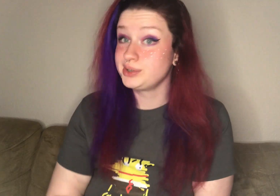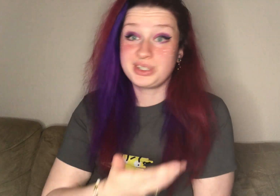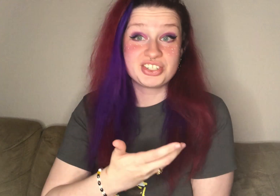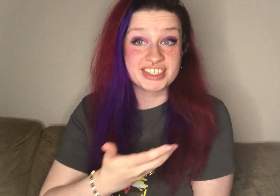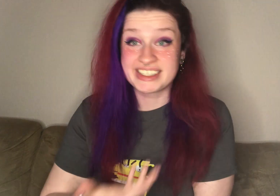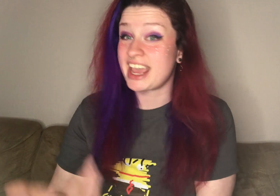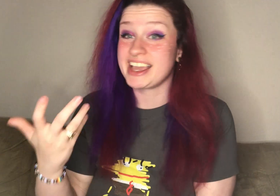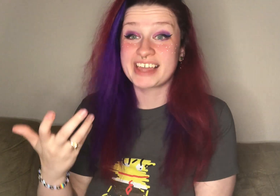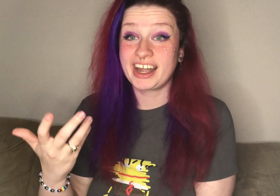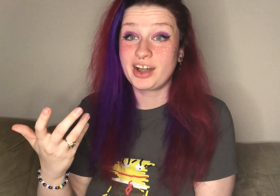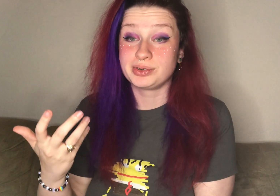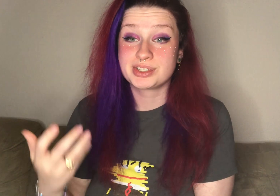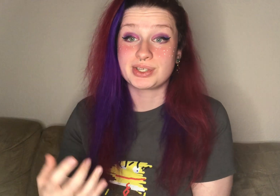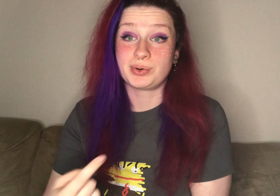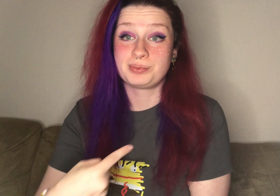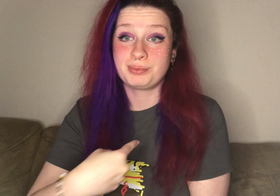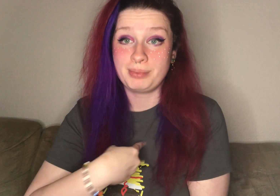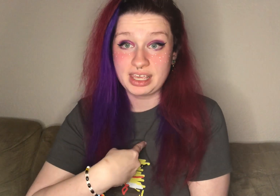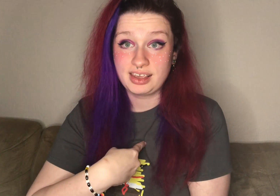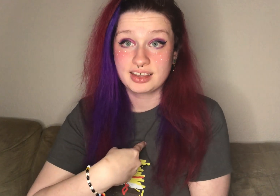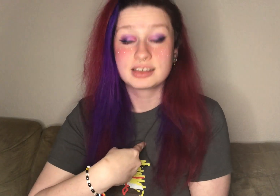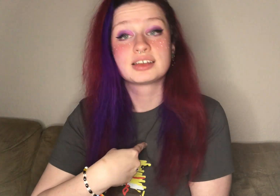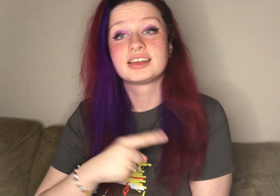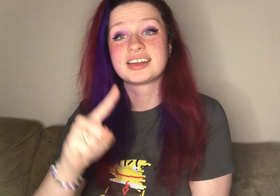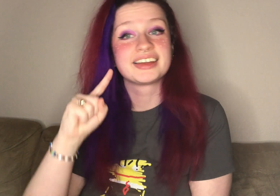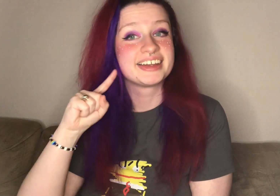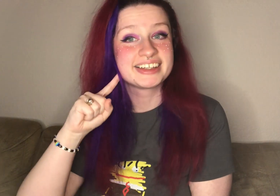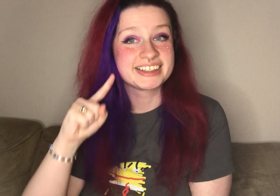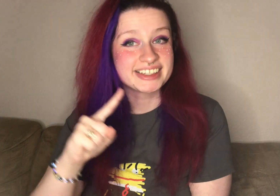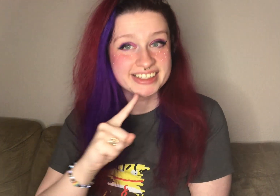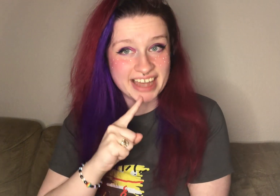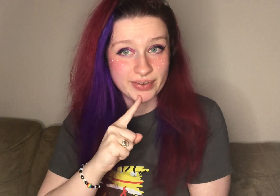you just take that out so me deaf